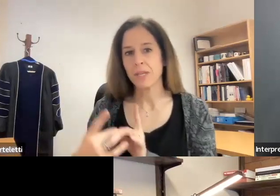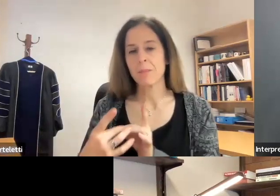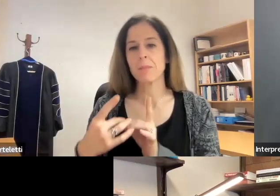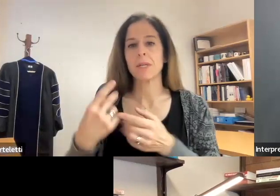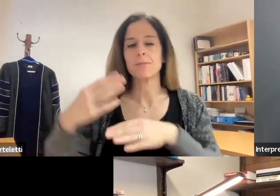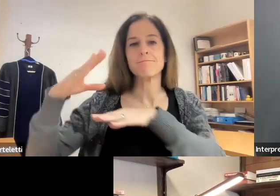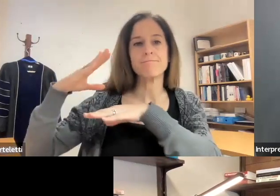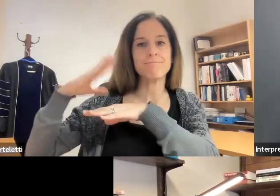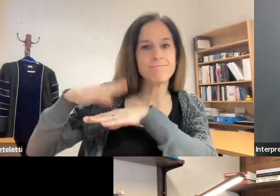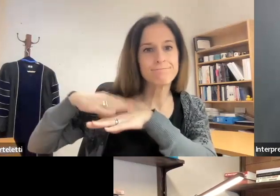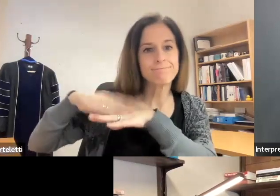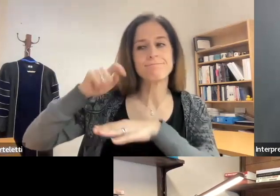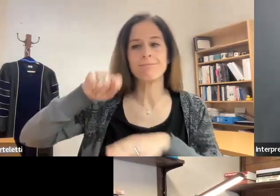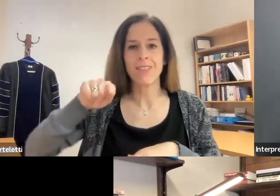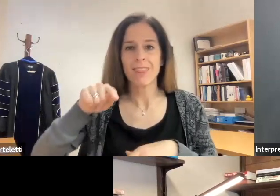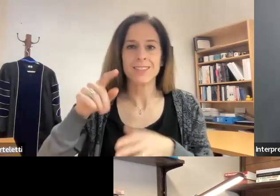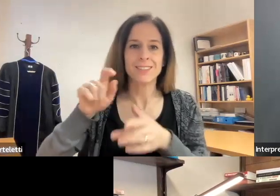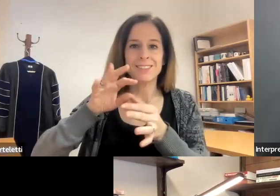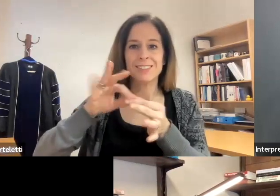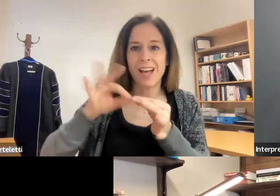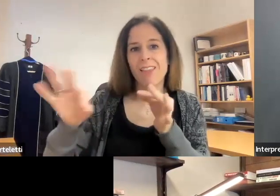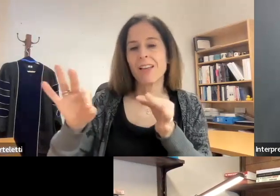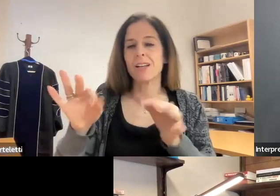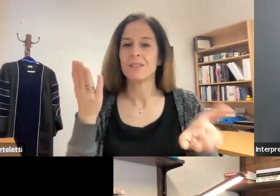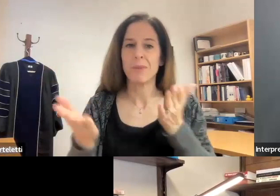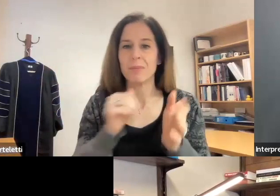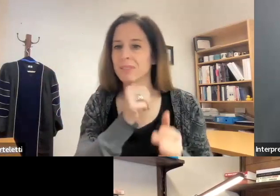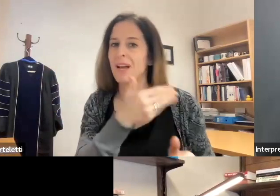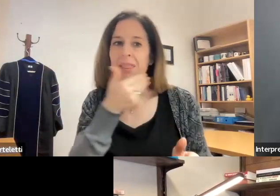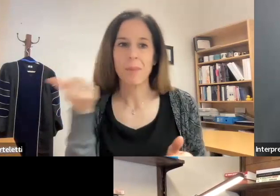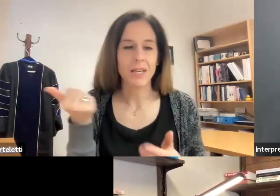and give us feedback to make sure